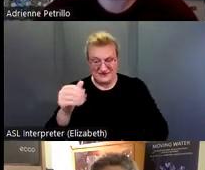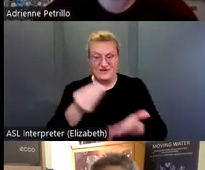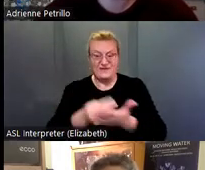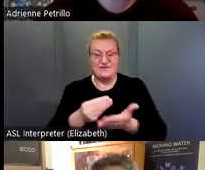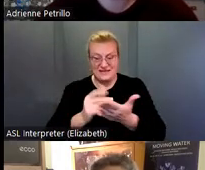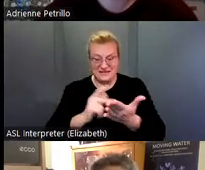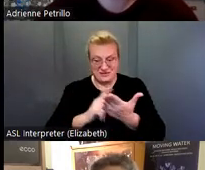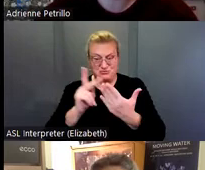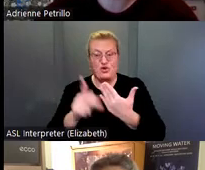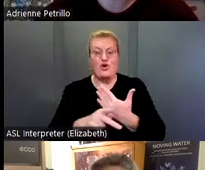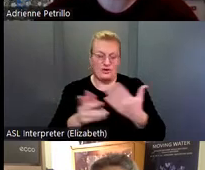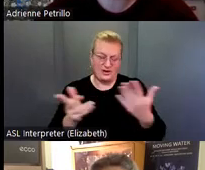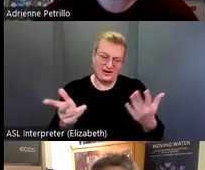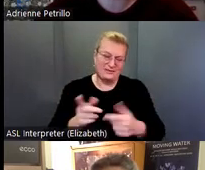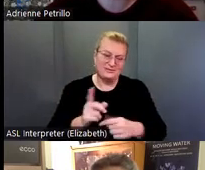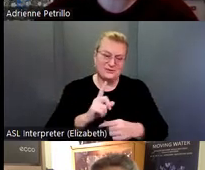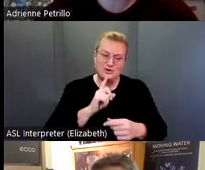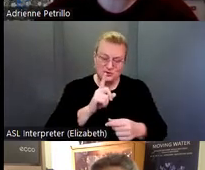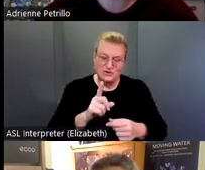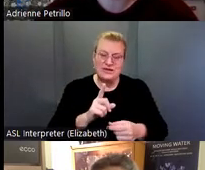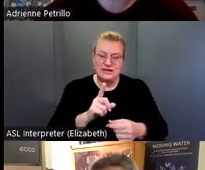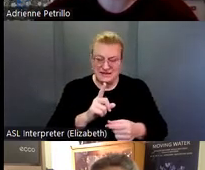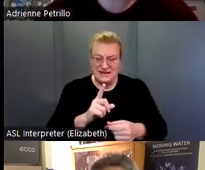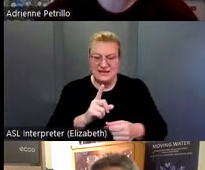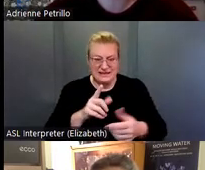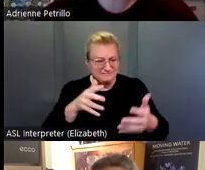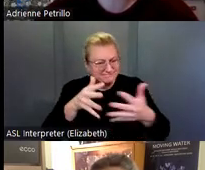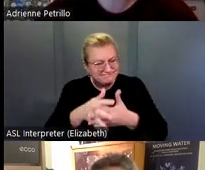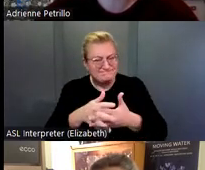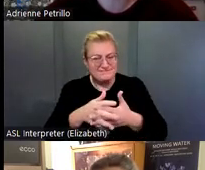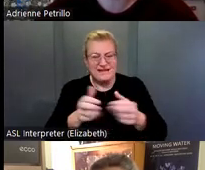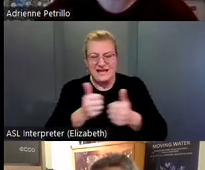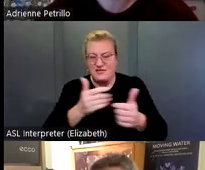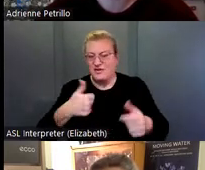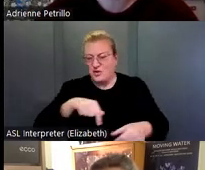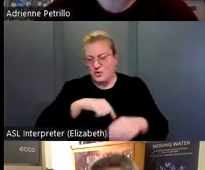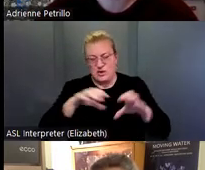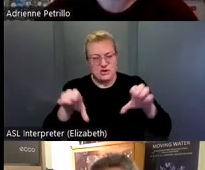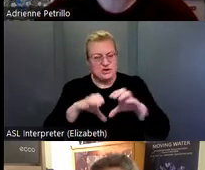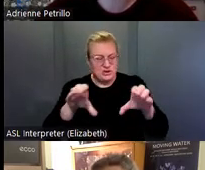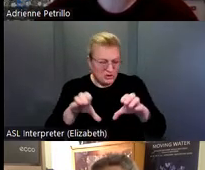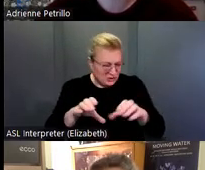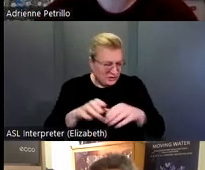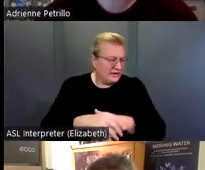So it's really imbued in everything that we do on all facets of our identity.